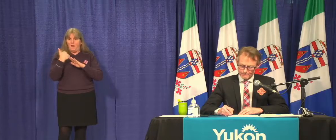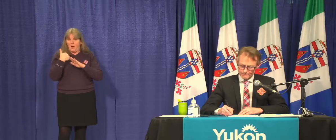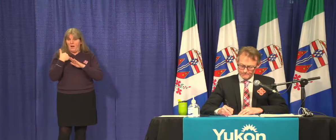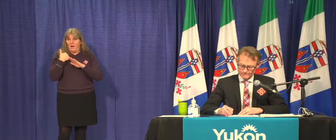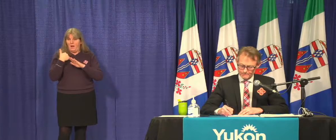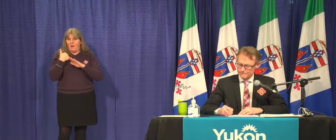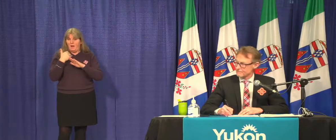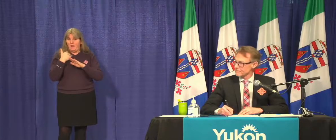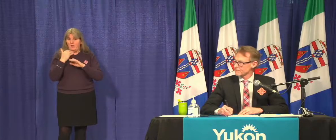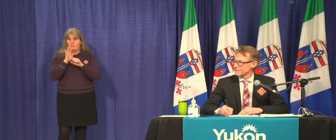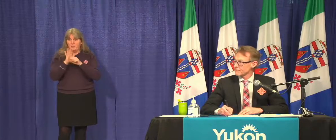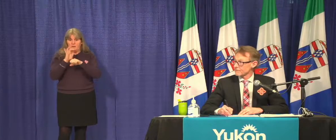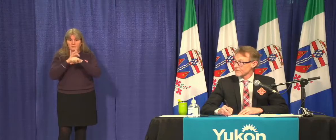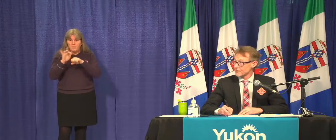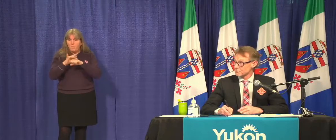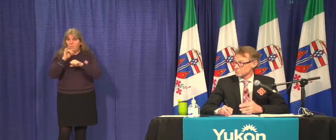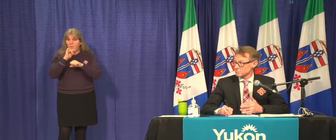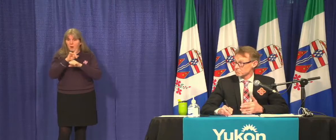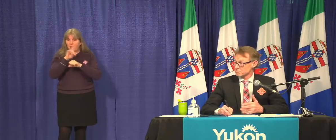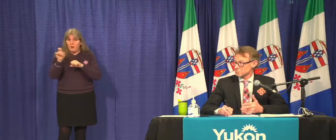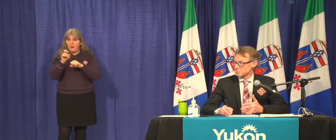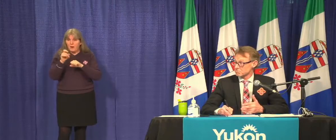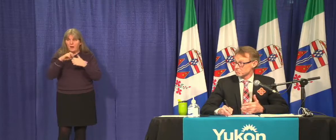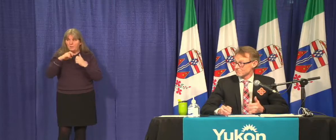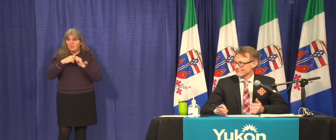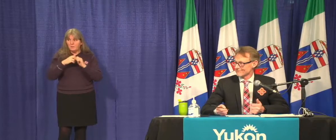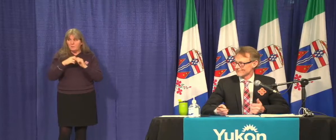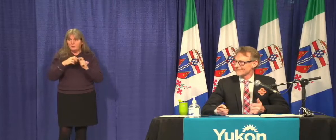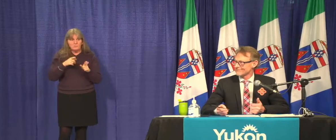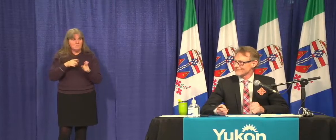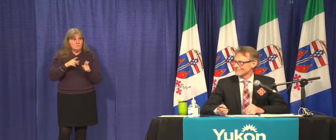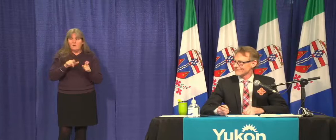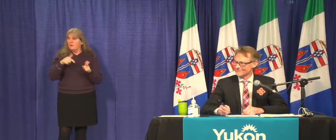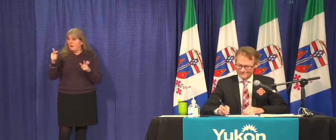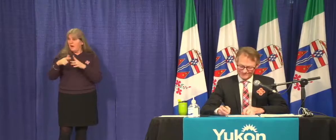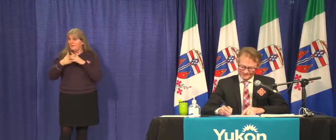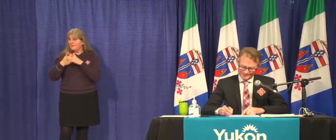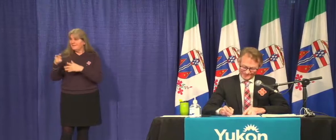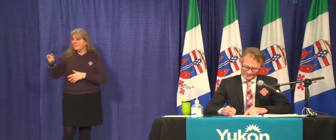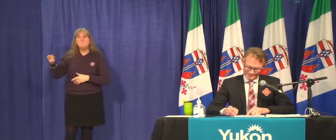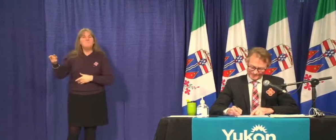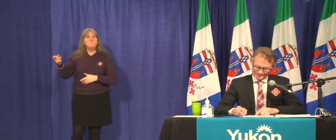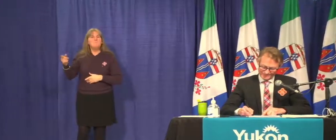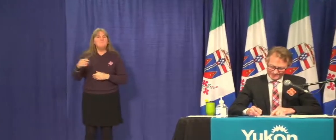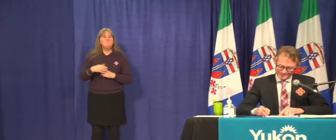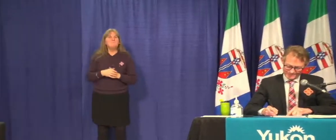finding adequate space? I can start if you want.